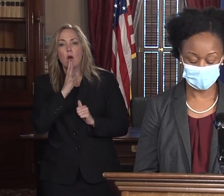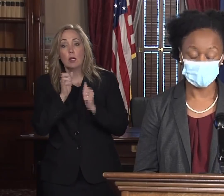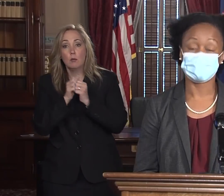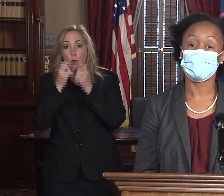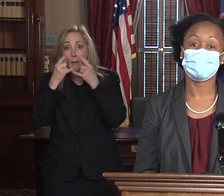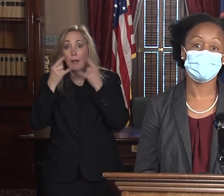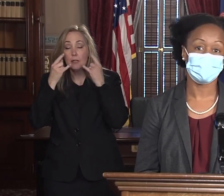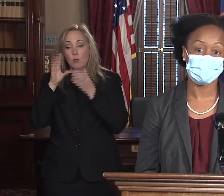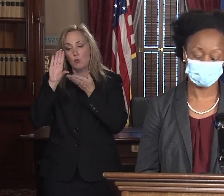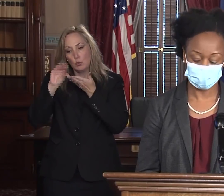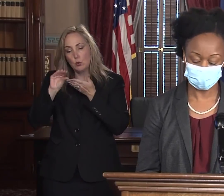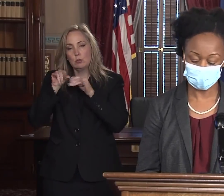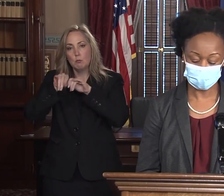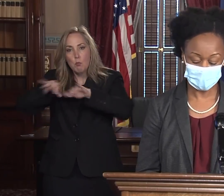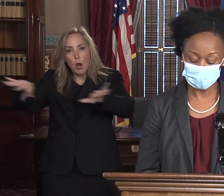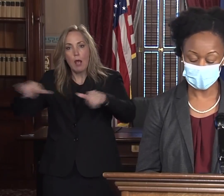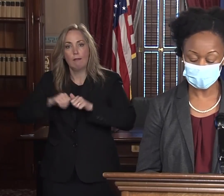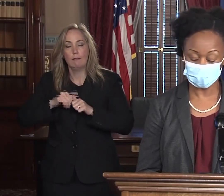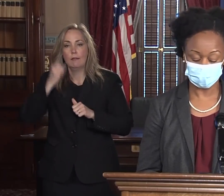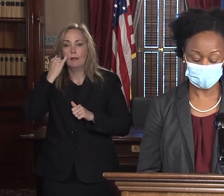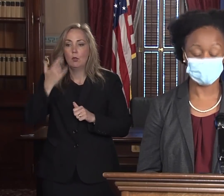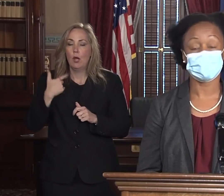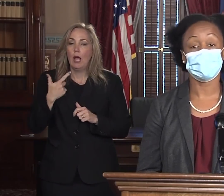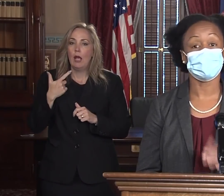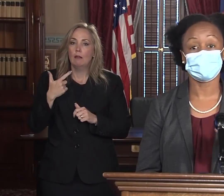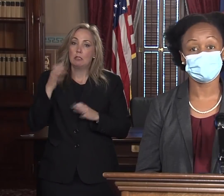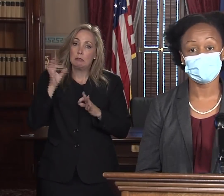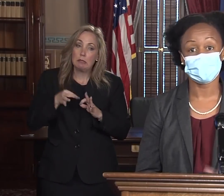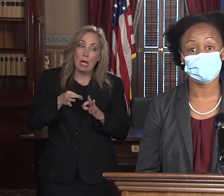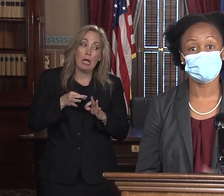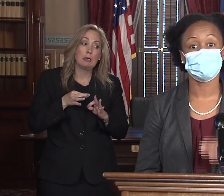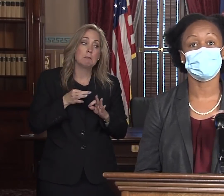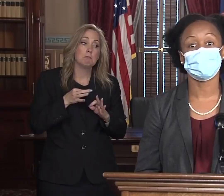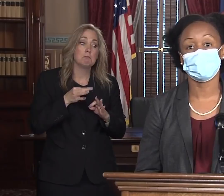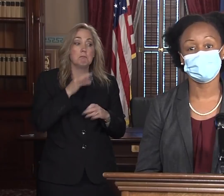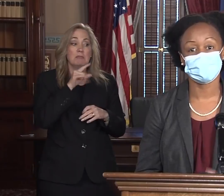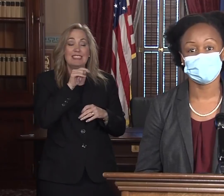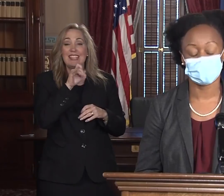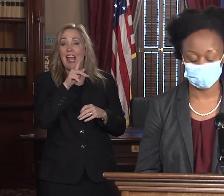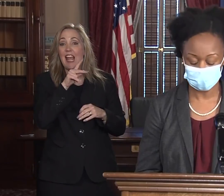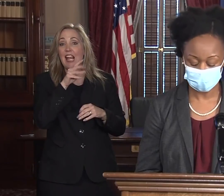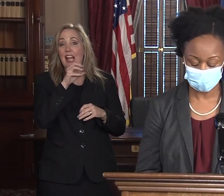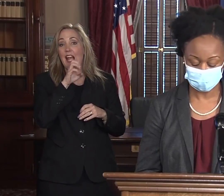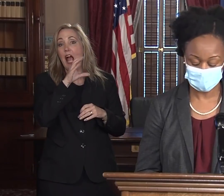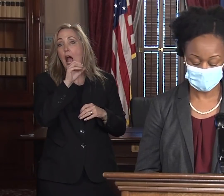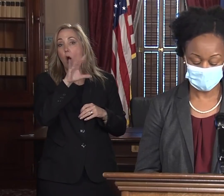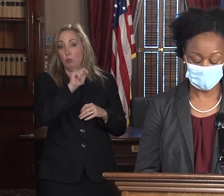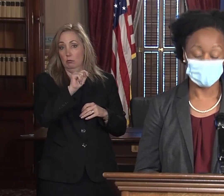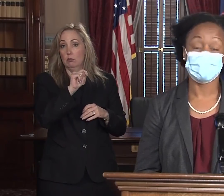KEEP YOUR MASK ON AT ALL TIMES EXCEPT WHEN YOU ARE EATING AND DRINKING. IF YOU HAVE A CHOICE BETWEEN